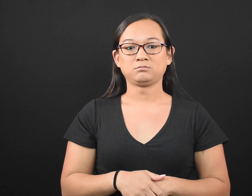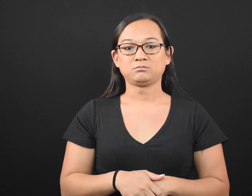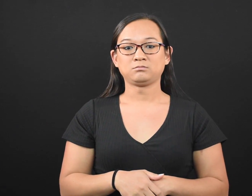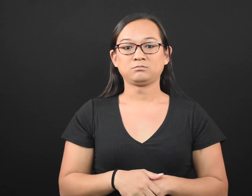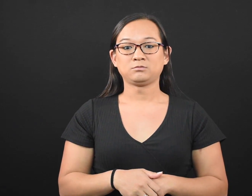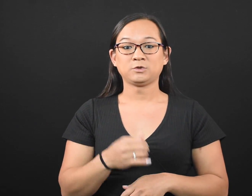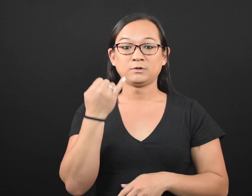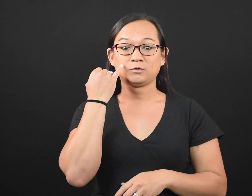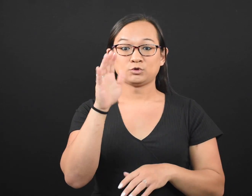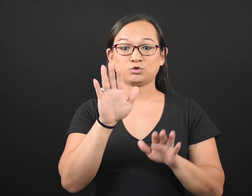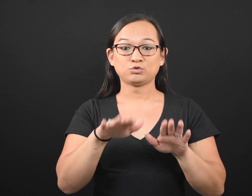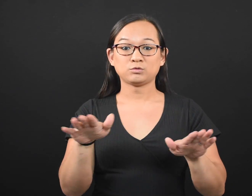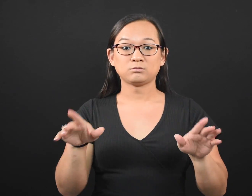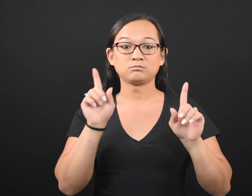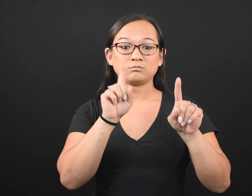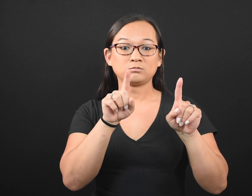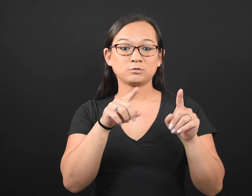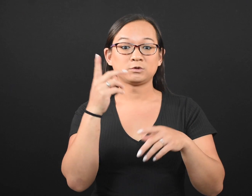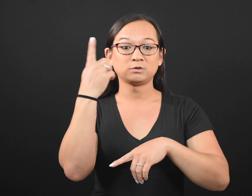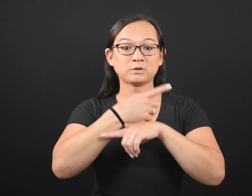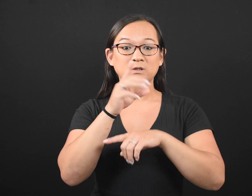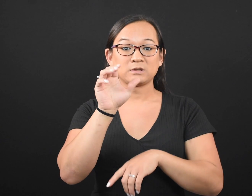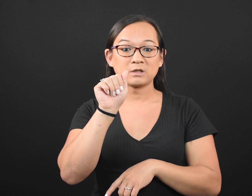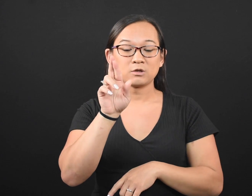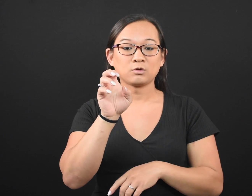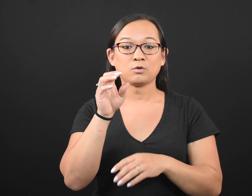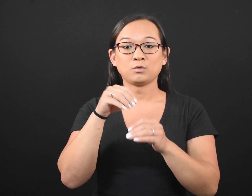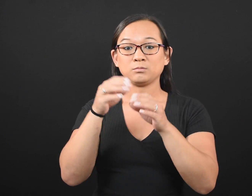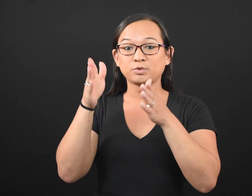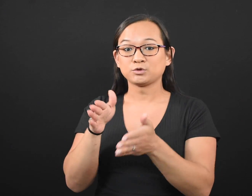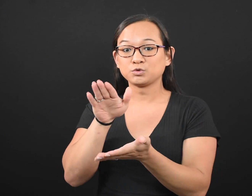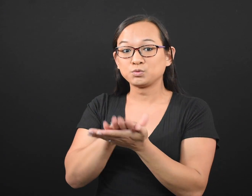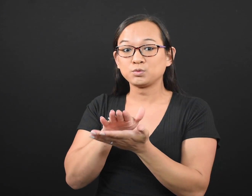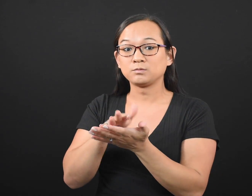or in-person school, they should be tested only if they meet one of the above criteria.